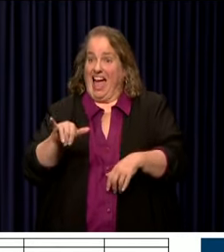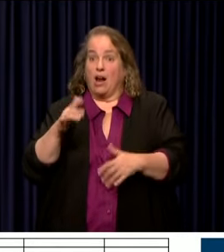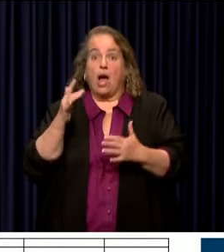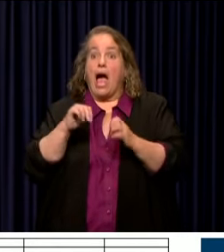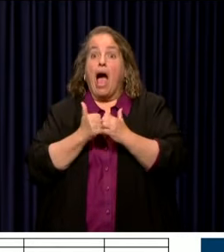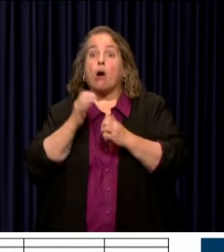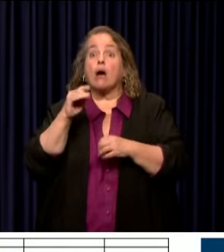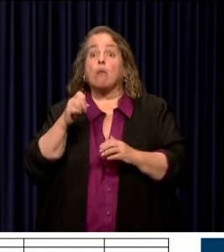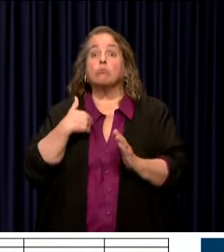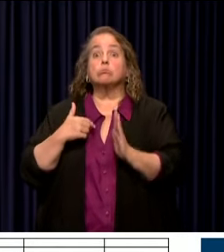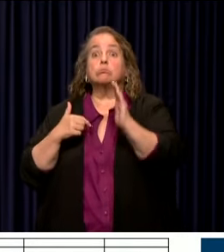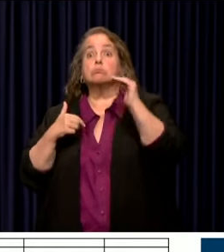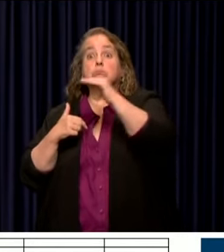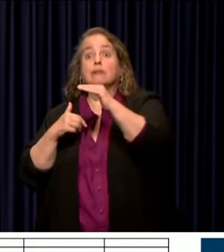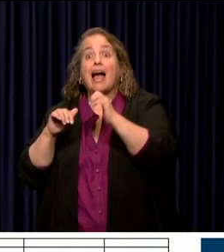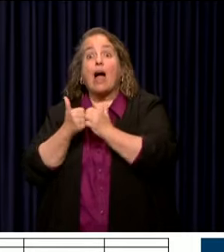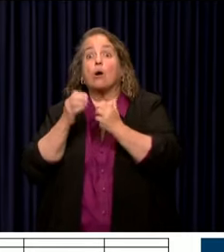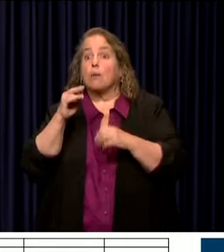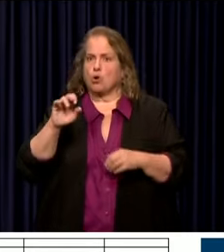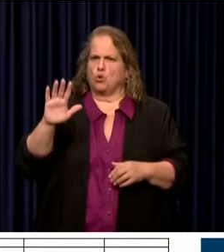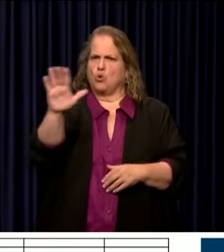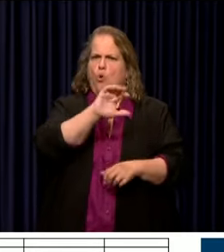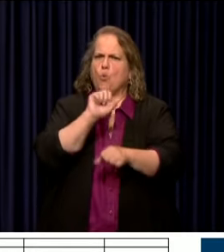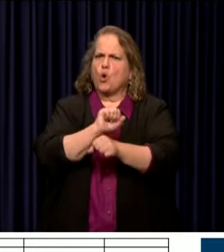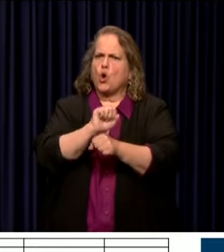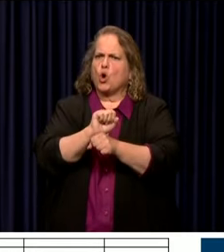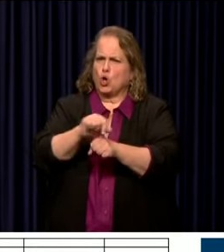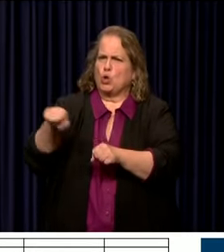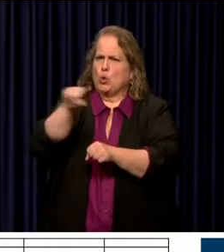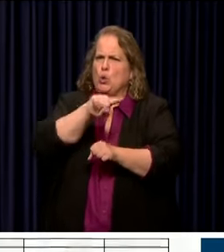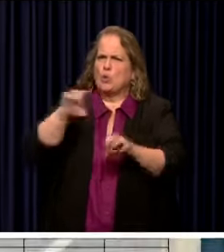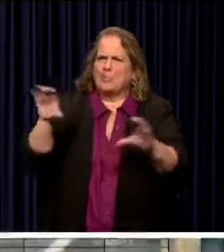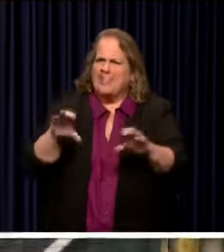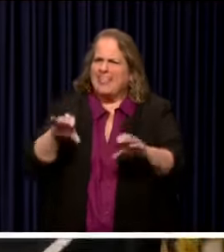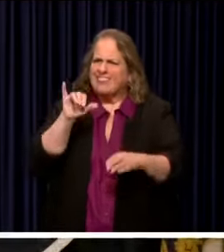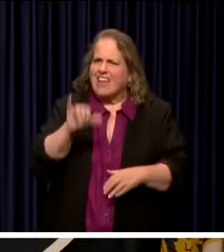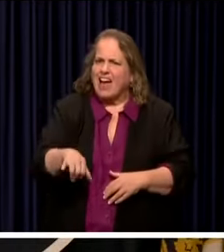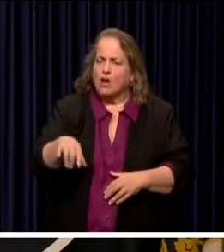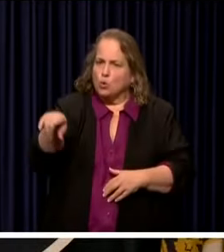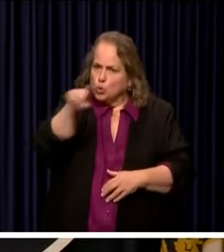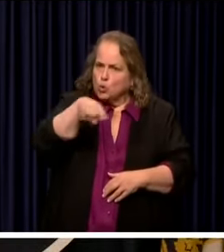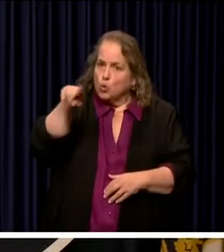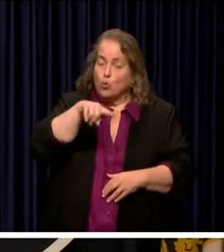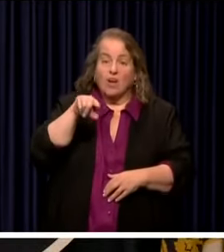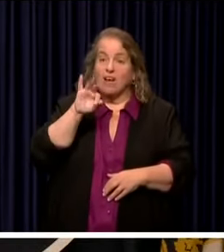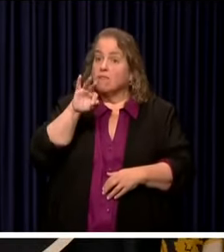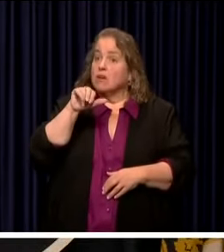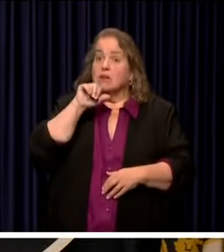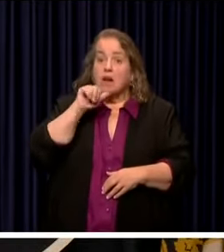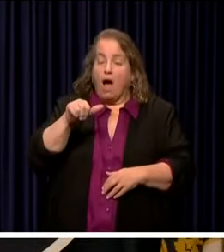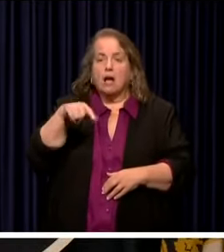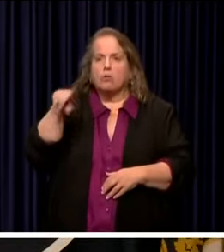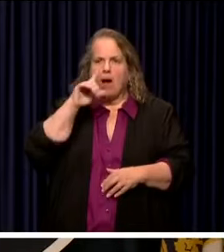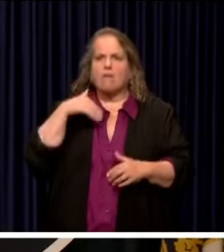WE ARE RIGHT NOW, WE HOPE, AT KIND OF THE TOP OF THAT, THAT WE